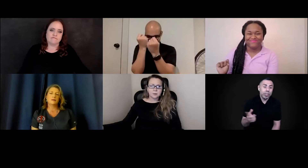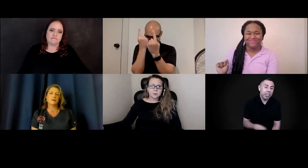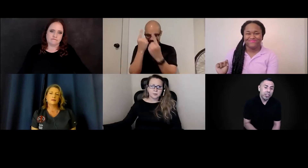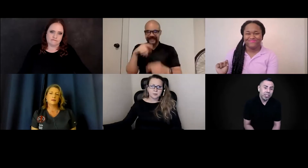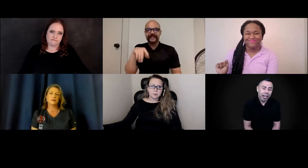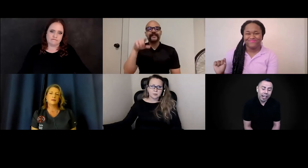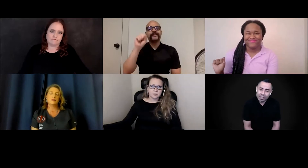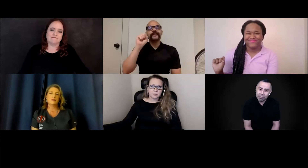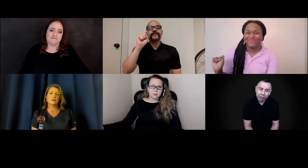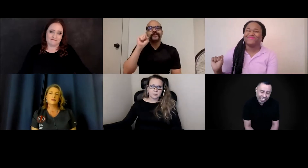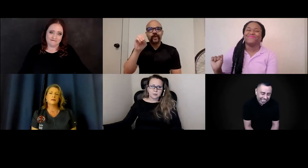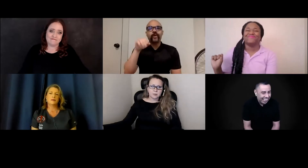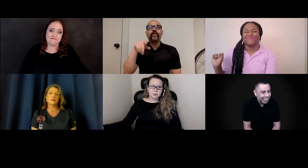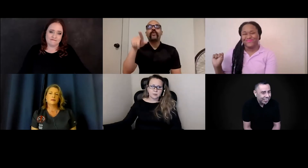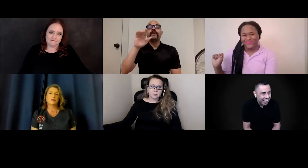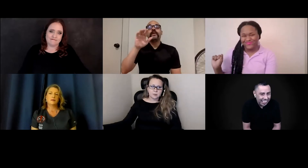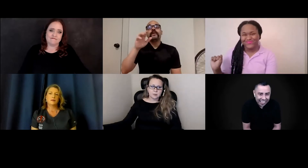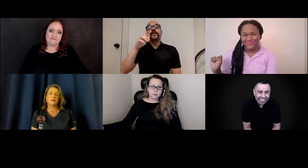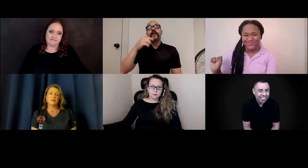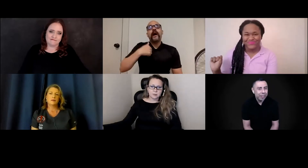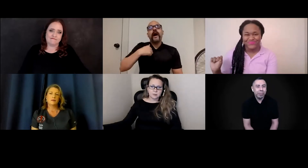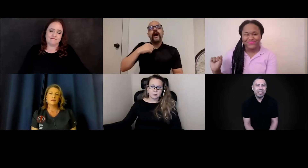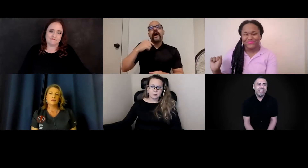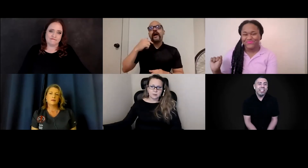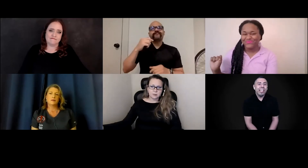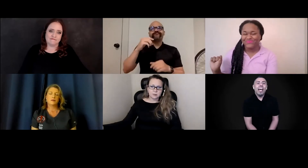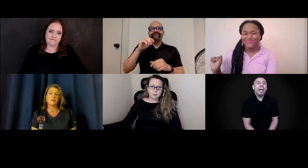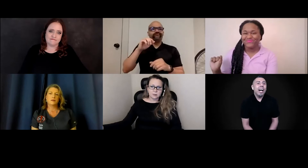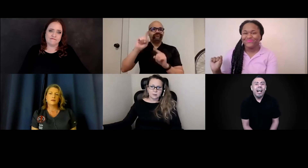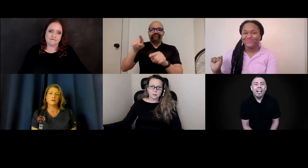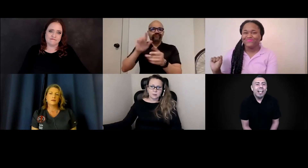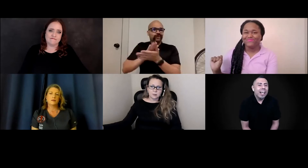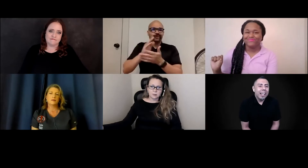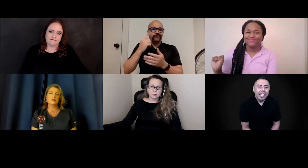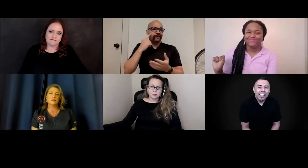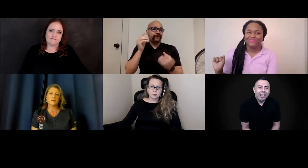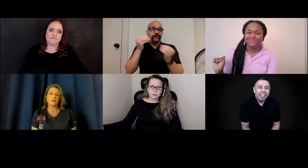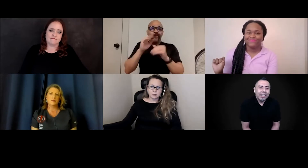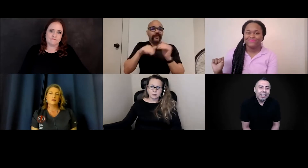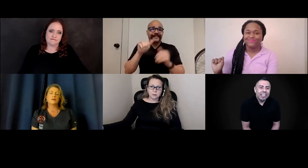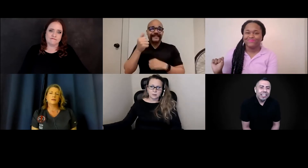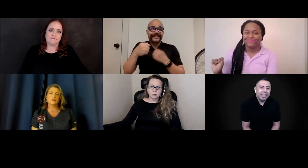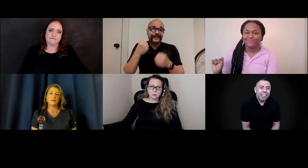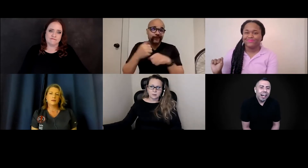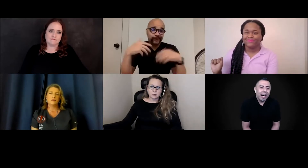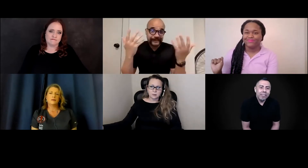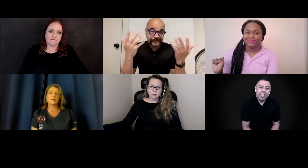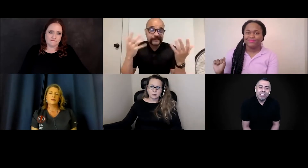Just like what Julia mentioned, I completely understand that. Live and breathe it.